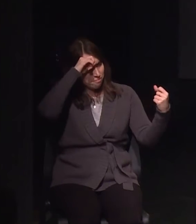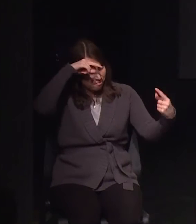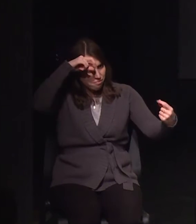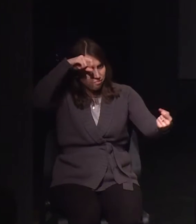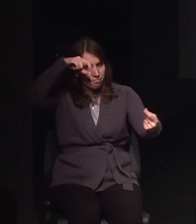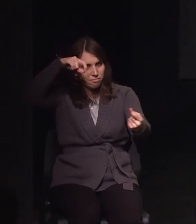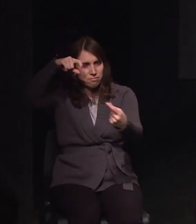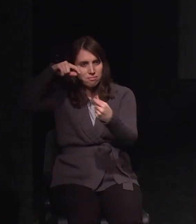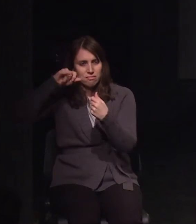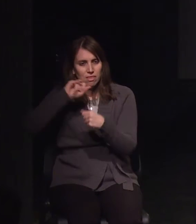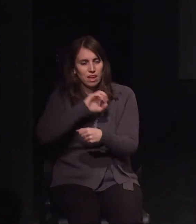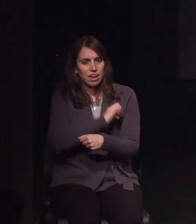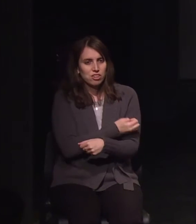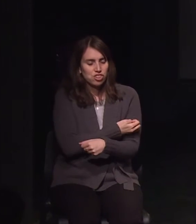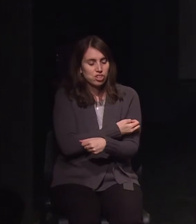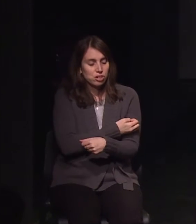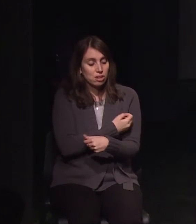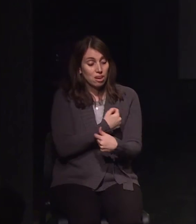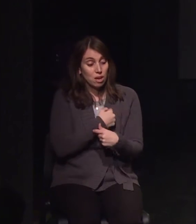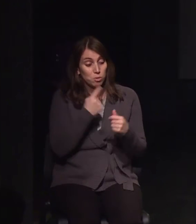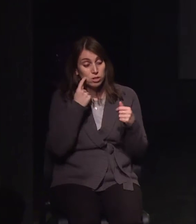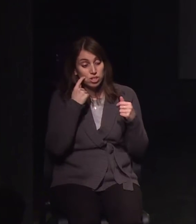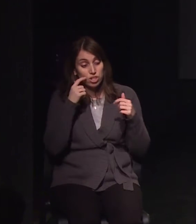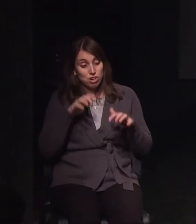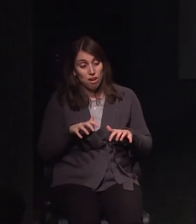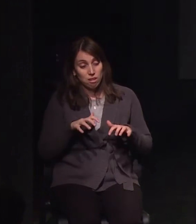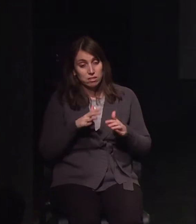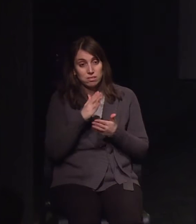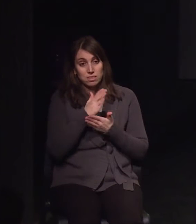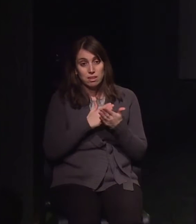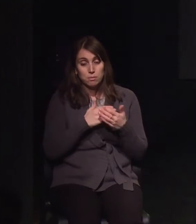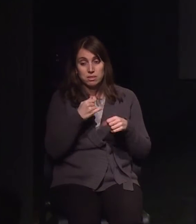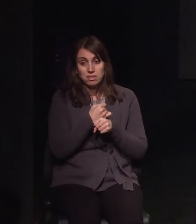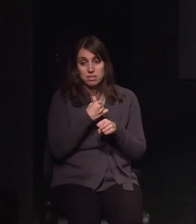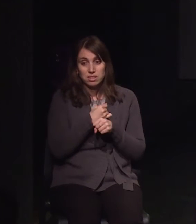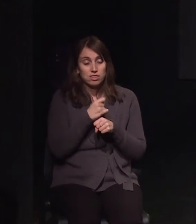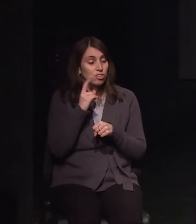I was shocked frankly at some of the statistics I heard earlier about education and I wanted